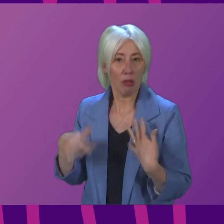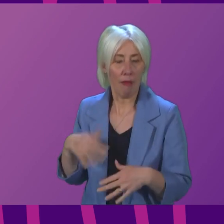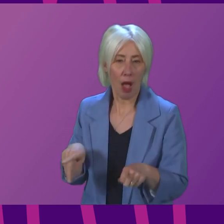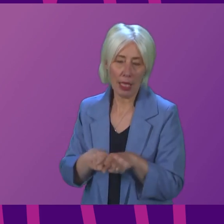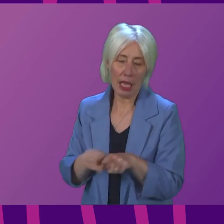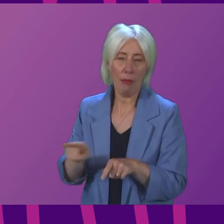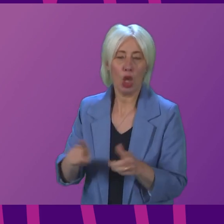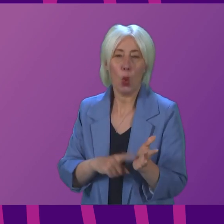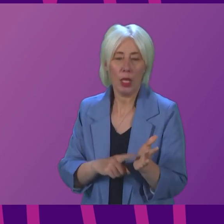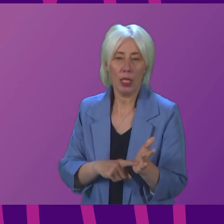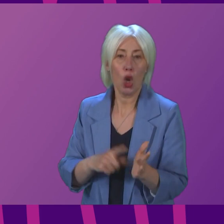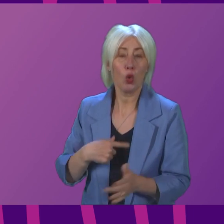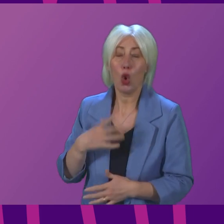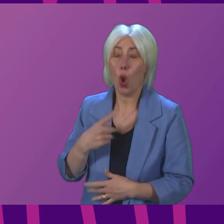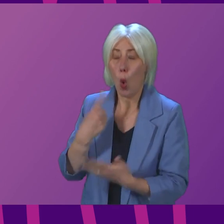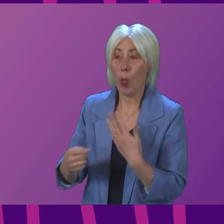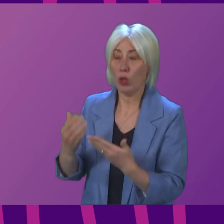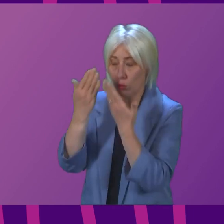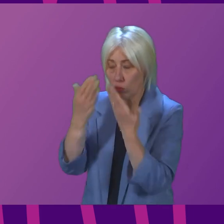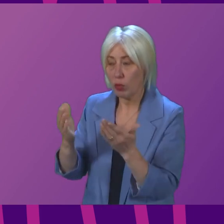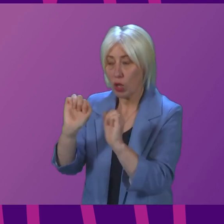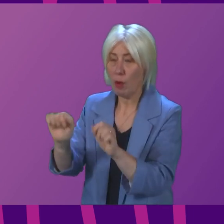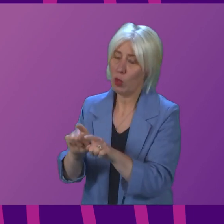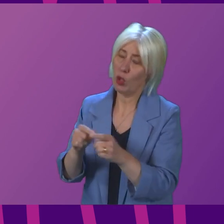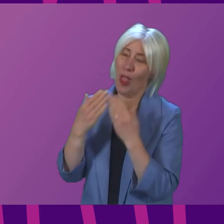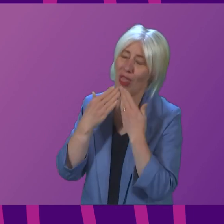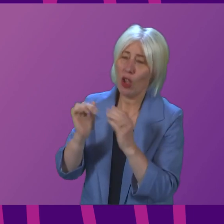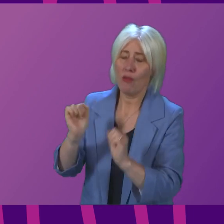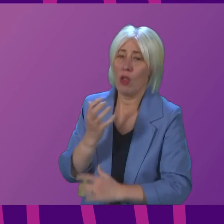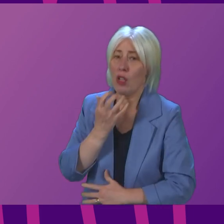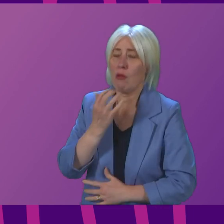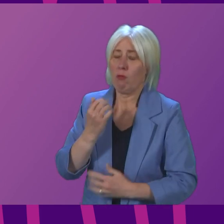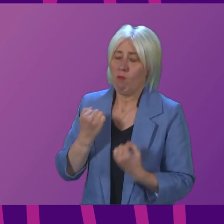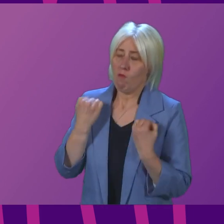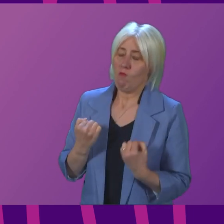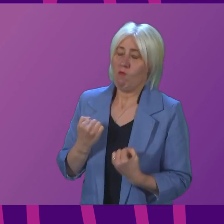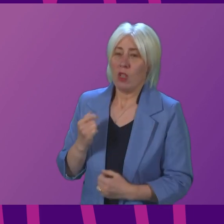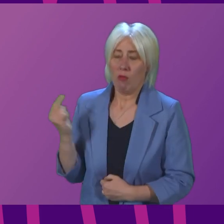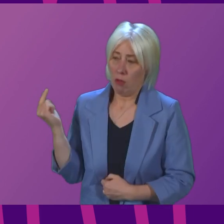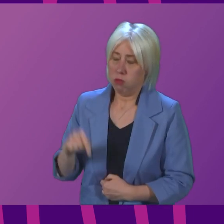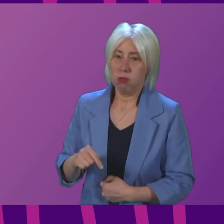Therefore, I want not only to pay tribute to them but to thank them for the courage and bravery that they are showing.